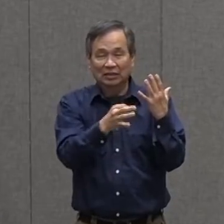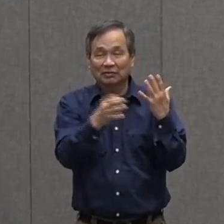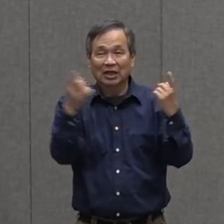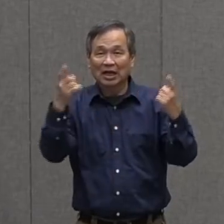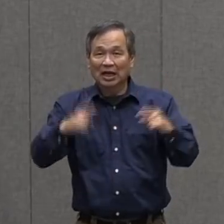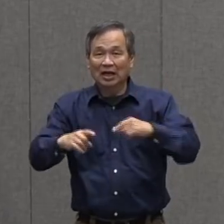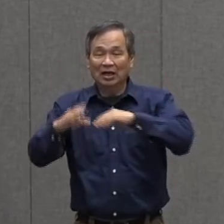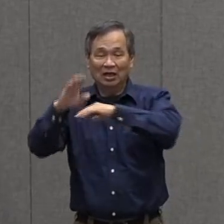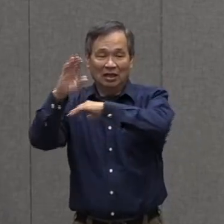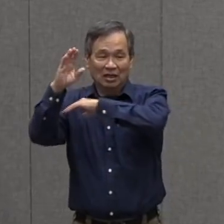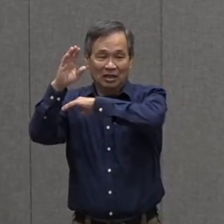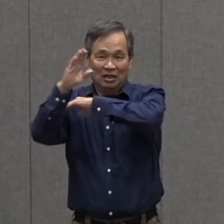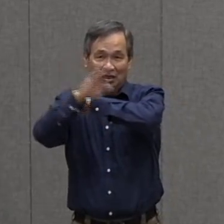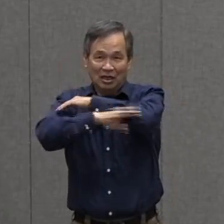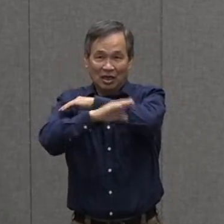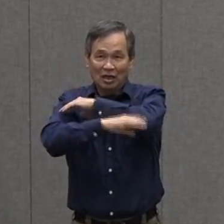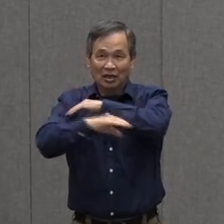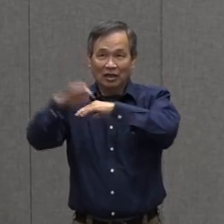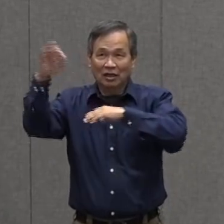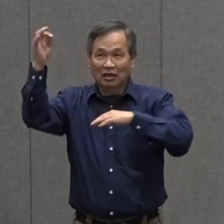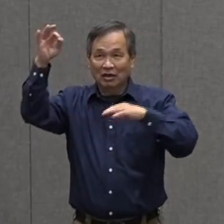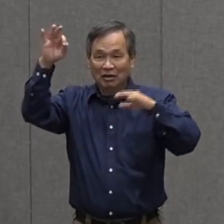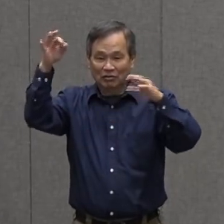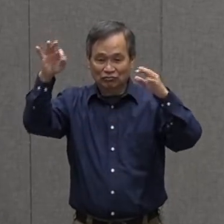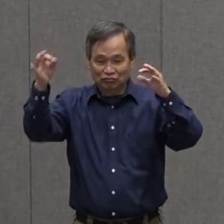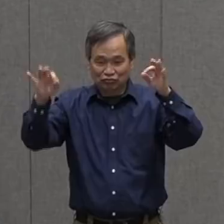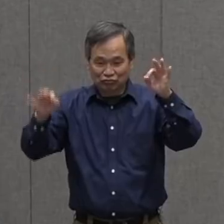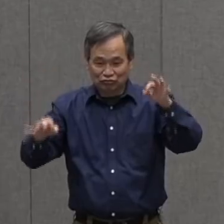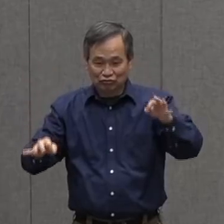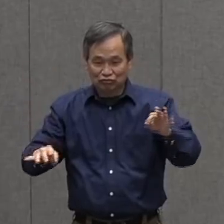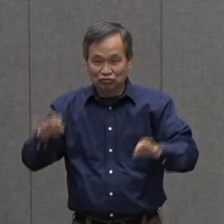many leaves fall off the tree, right?